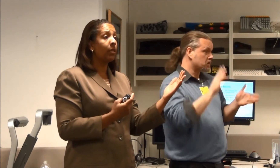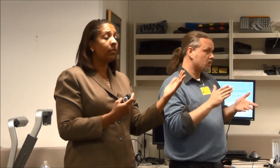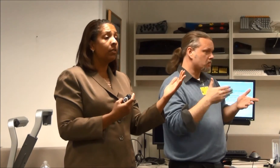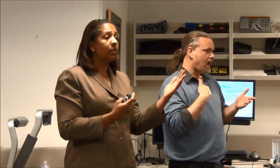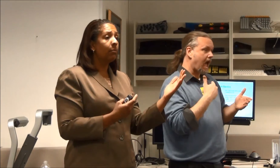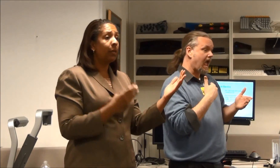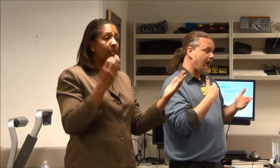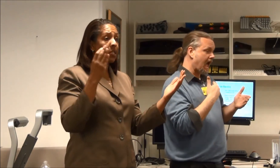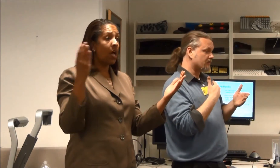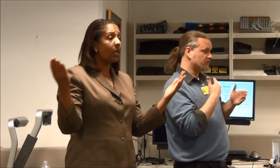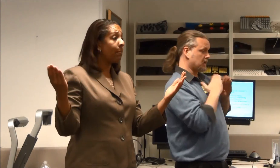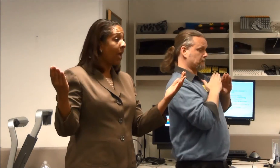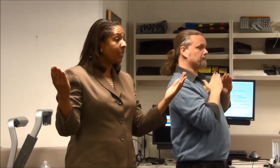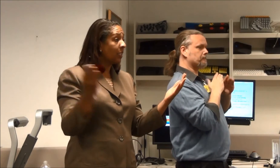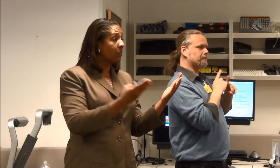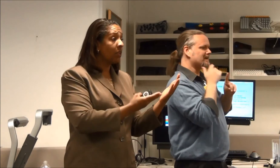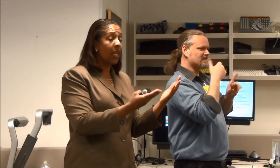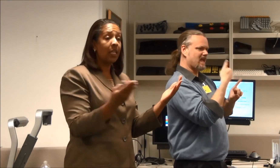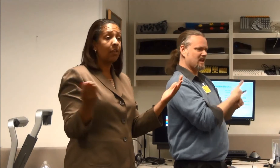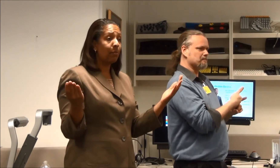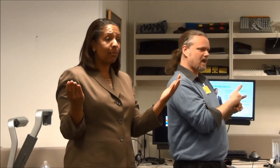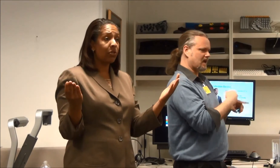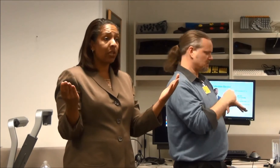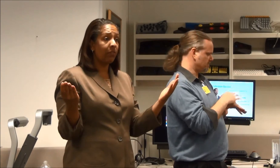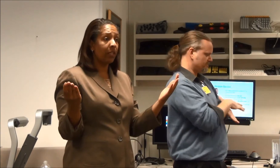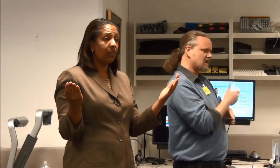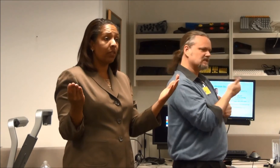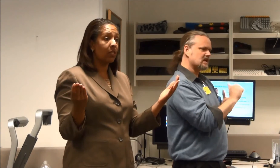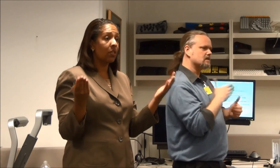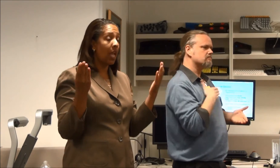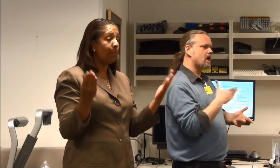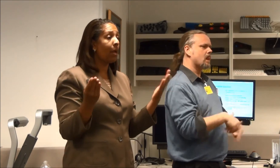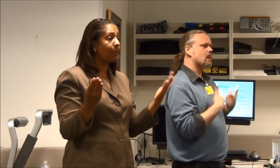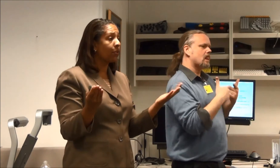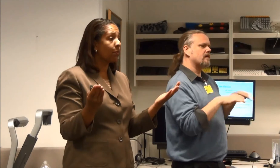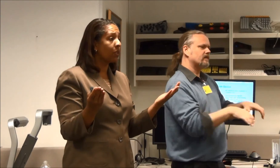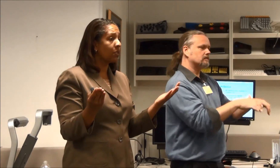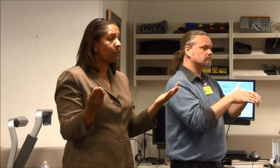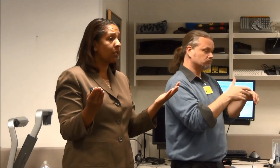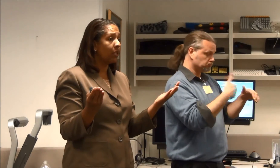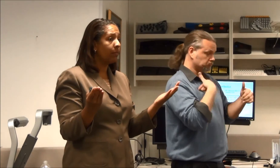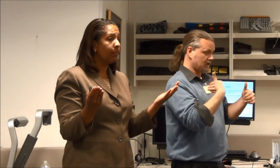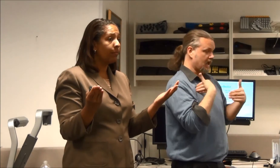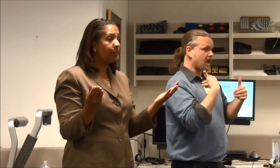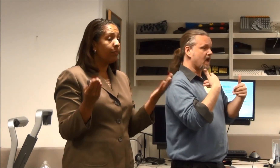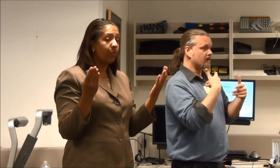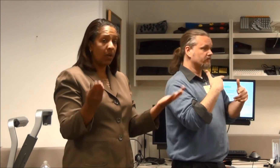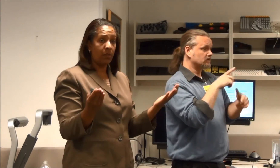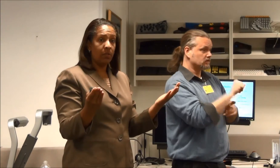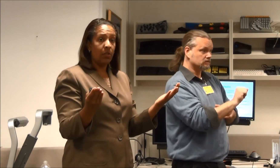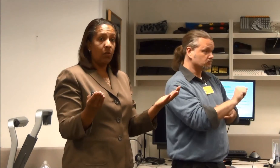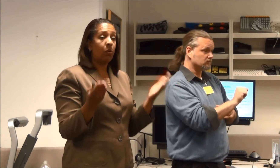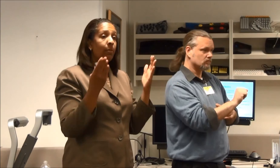I have an impairment, but it's not impacting any of my major life activities. Am I a person with a disability? Participant: No. Jo Linda Johnson: No.